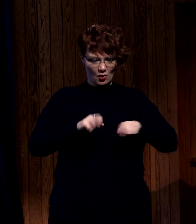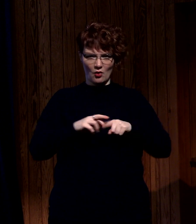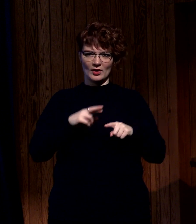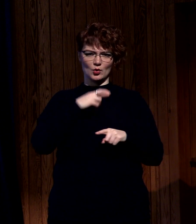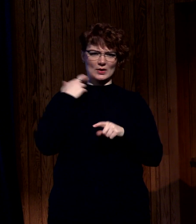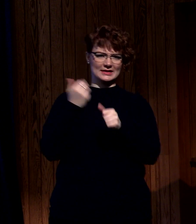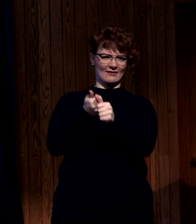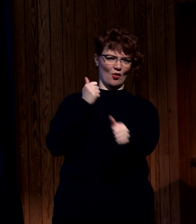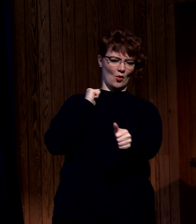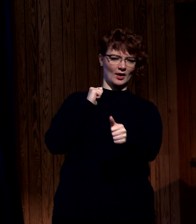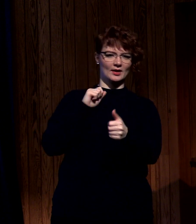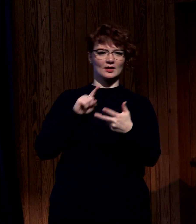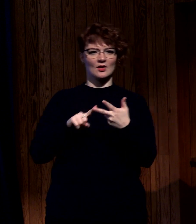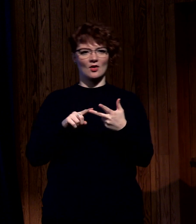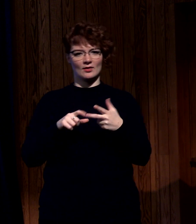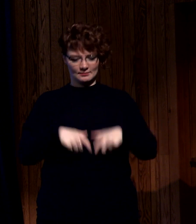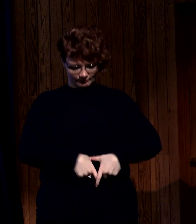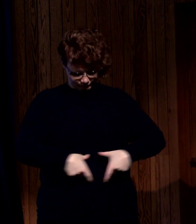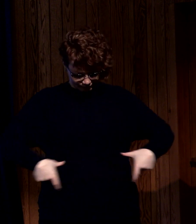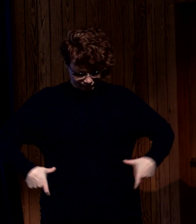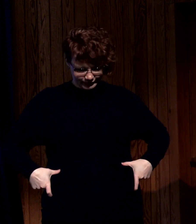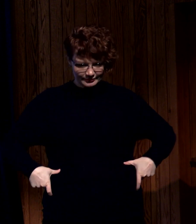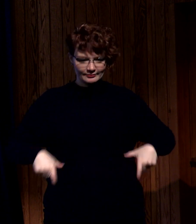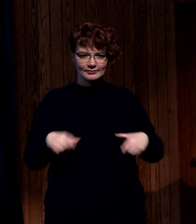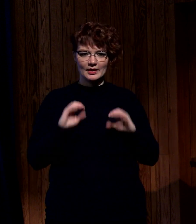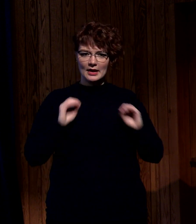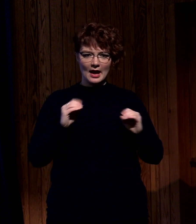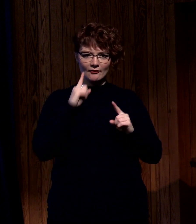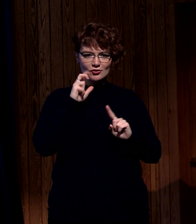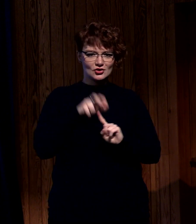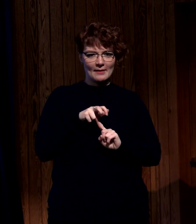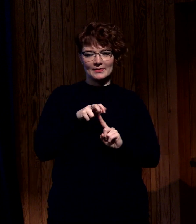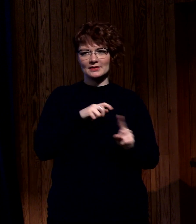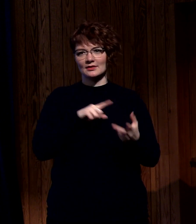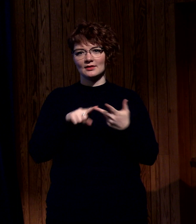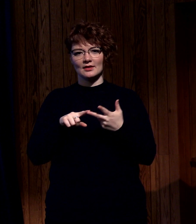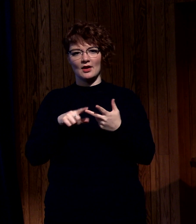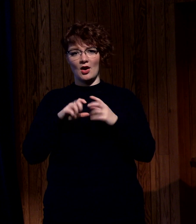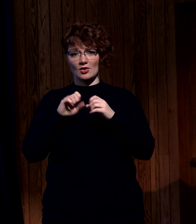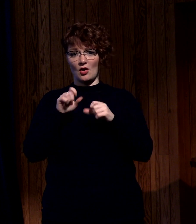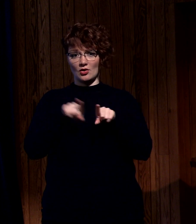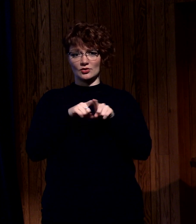lack of championship belts, and also my saxophone skills, or any